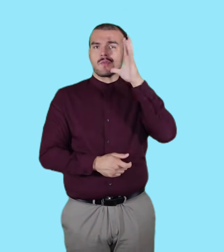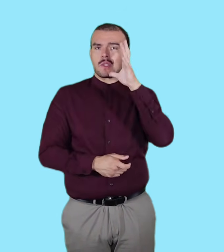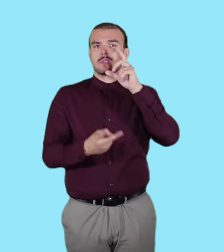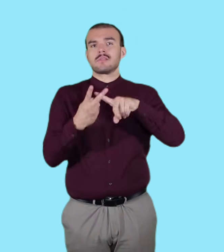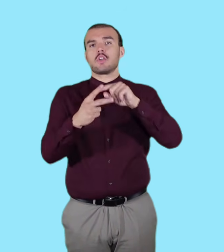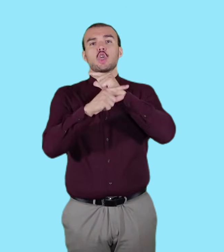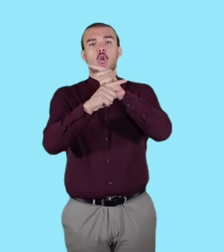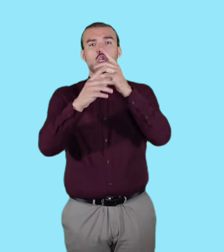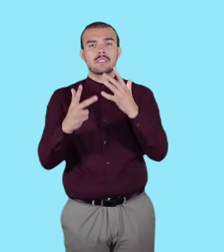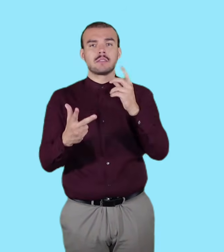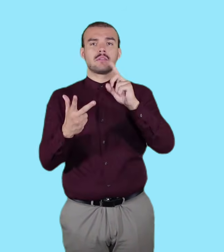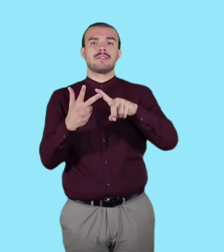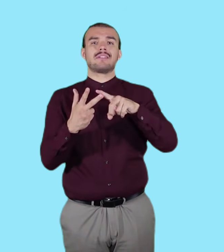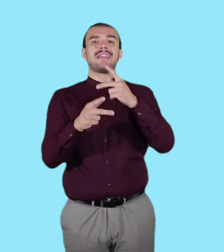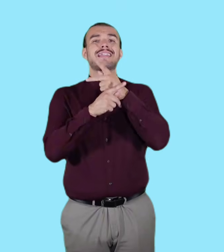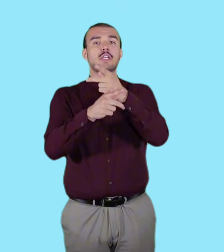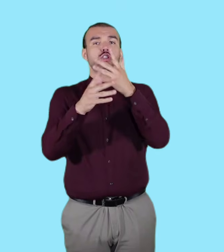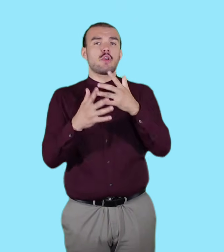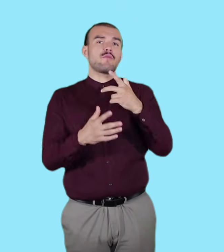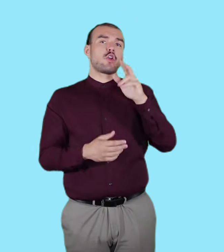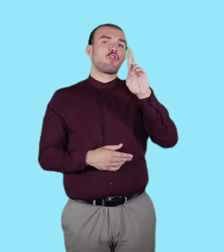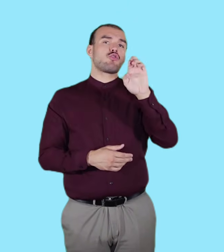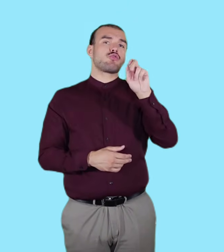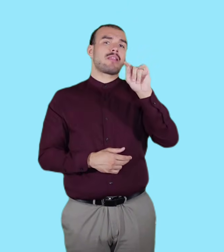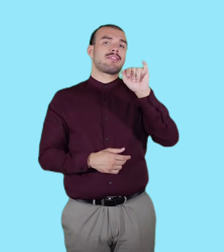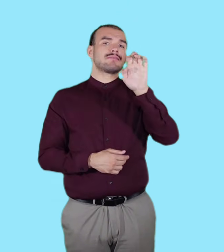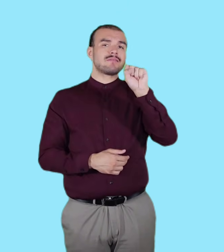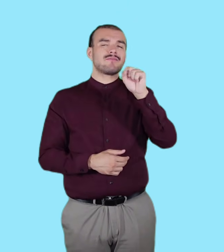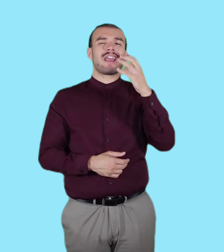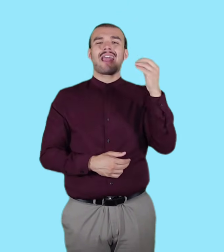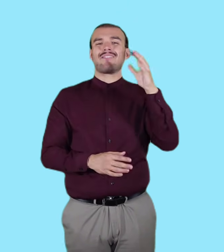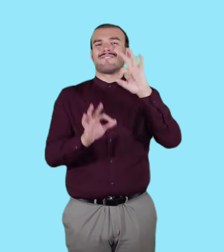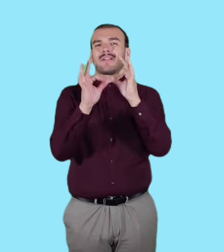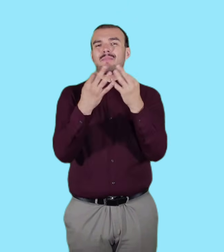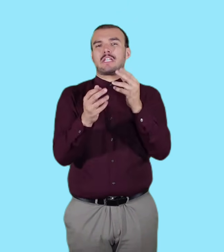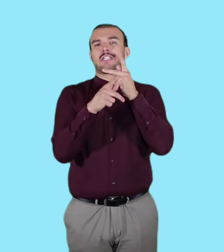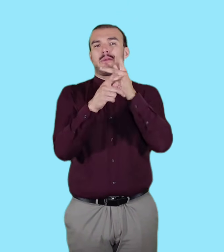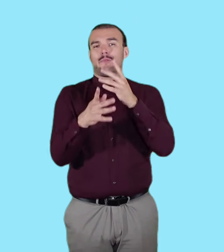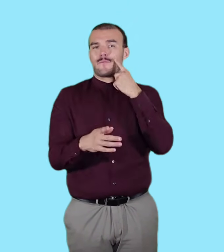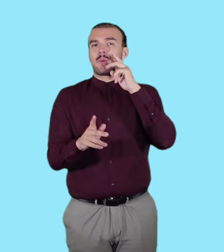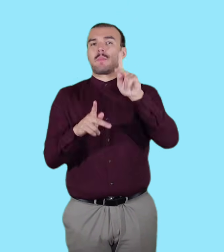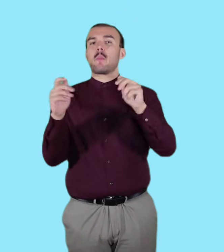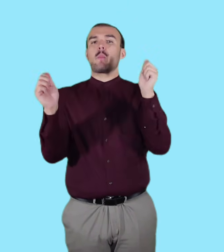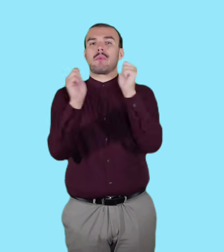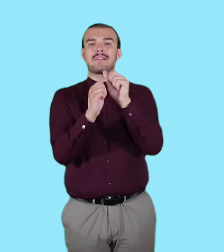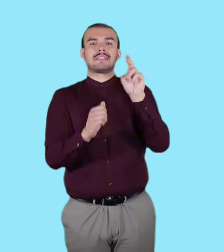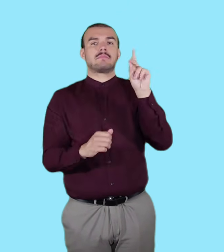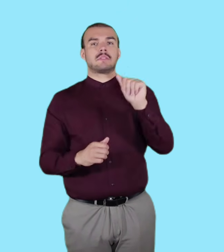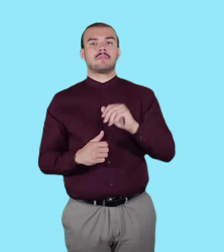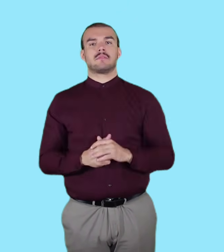guardians, caretaker relatives, and family caregivers of people with disabilities.